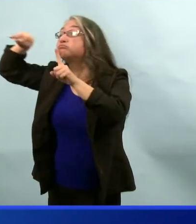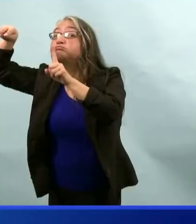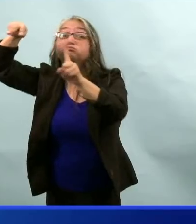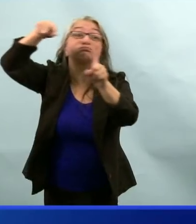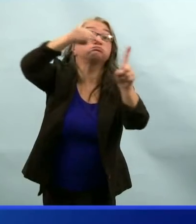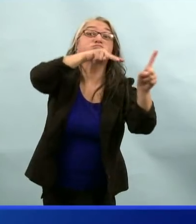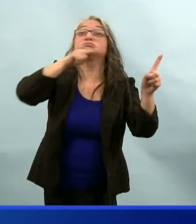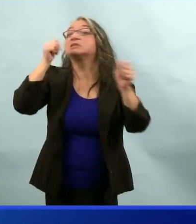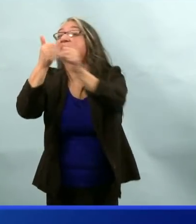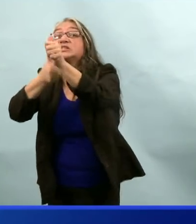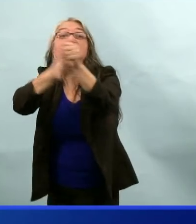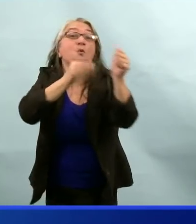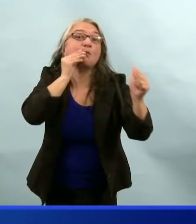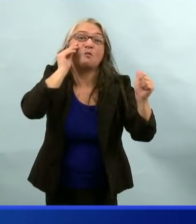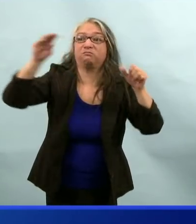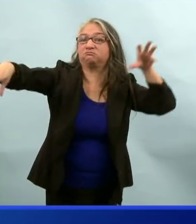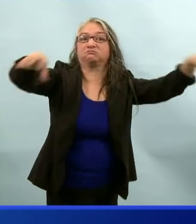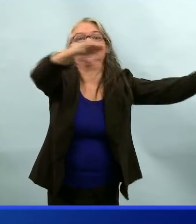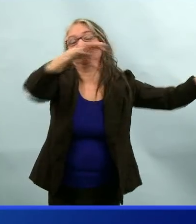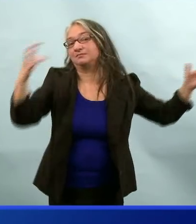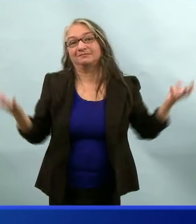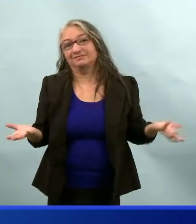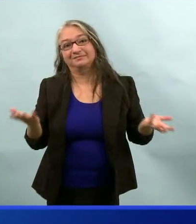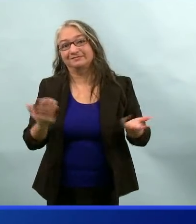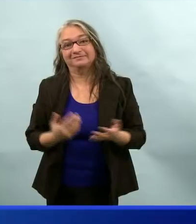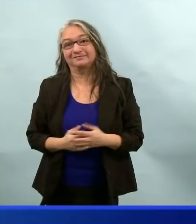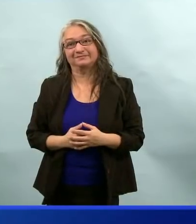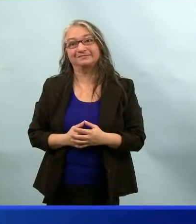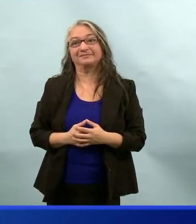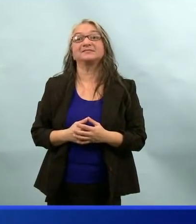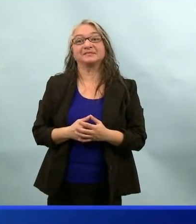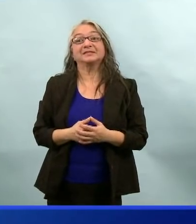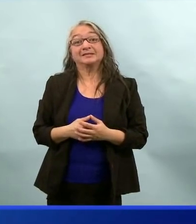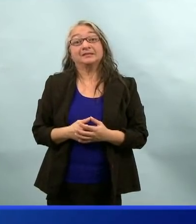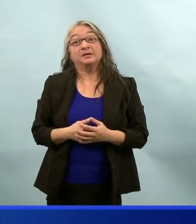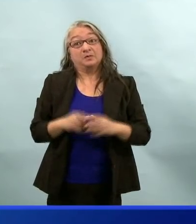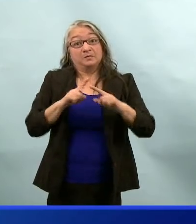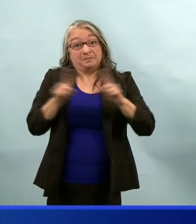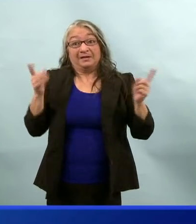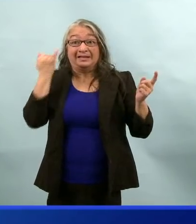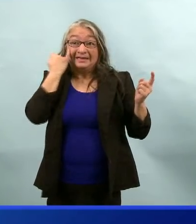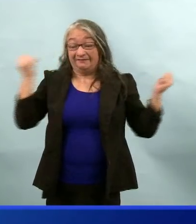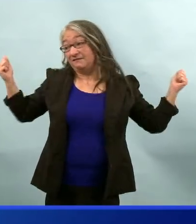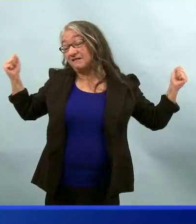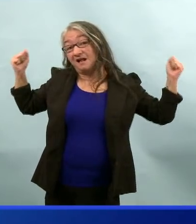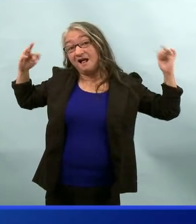that there is that risk that's going to develop related to those gatherings so we are preemptively